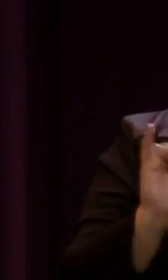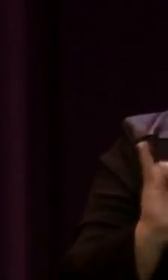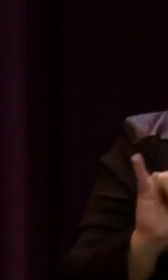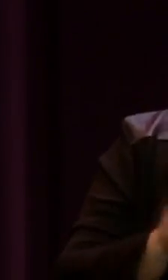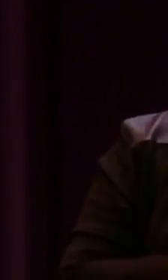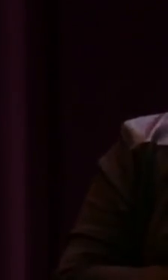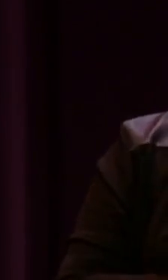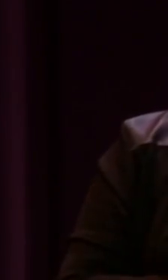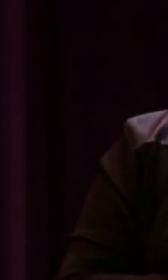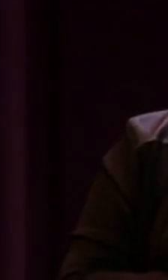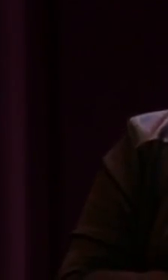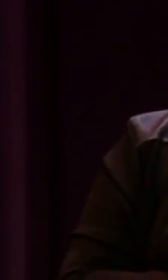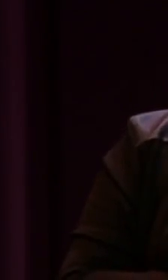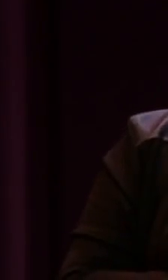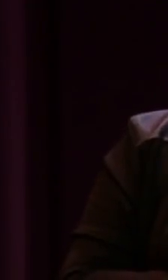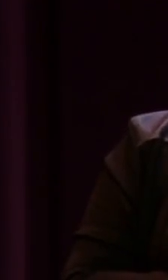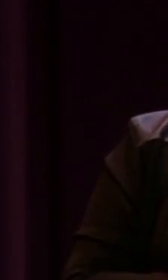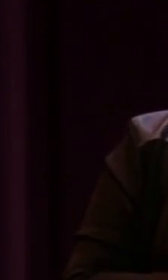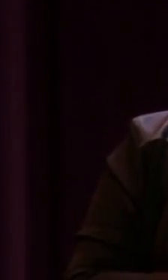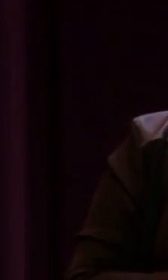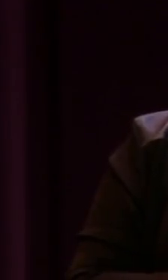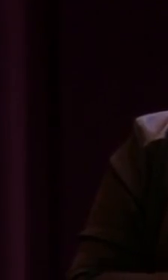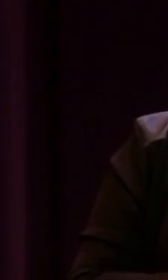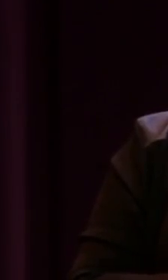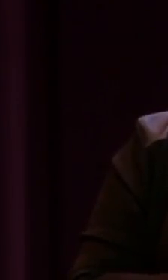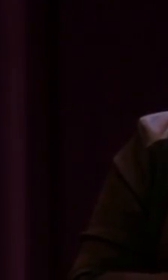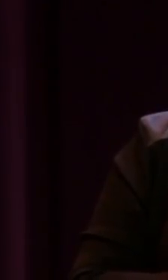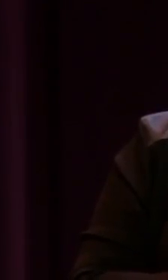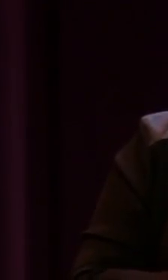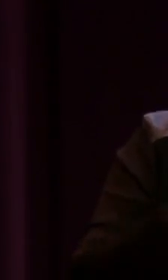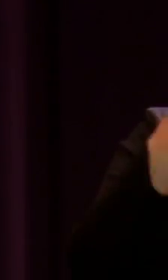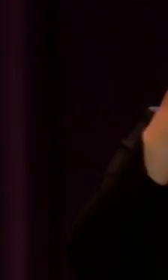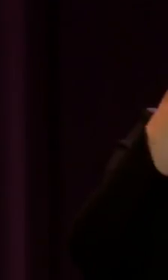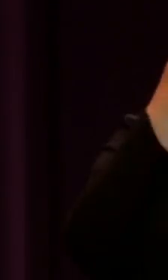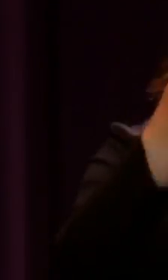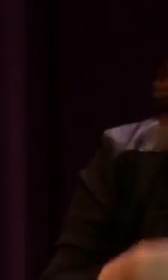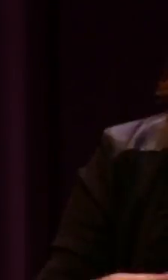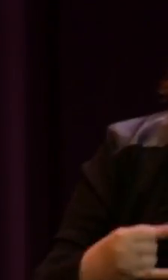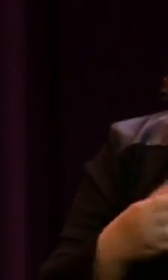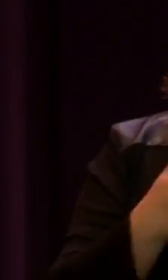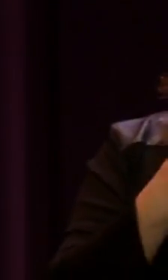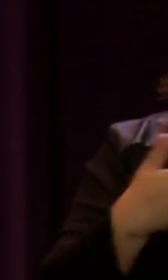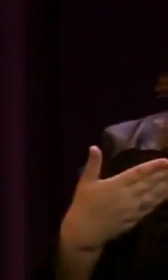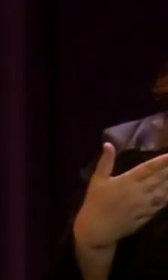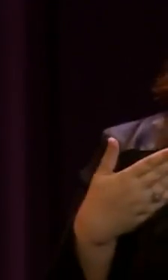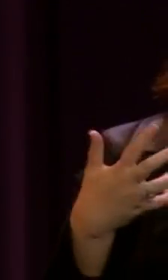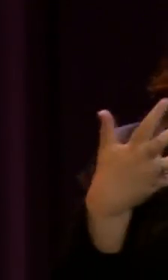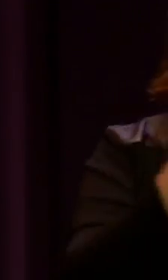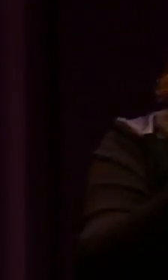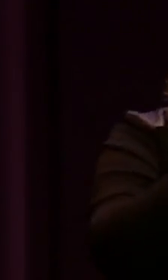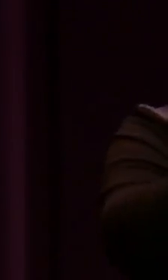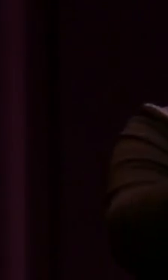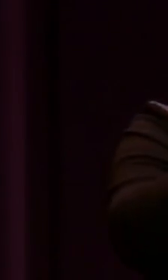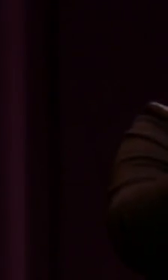AND WE'VE TAKEN ONE OF THE FINAL STEPS TO BRING US IN LINE WITH 43 OTHER STATES, AND THAT IS ESTABLISHING AN INDEPENDENT